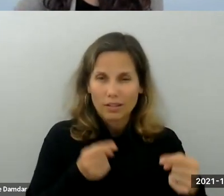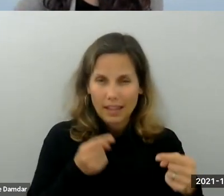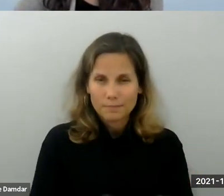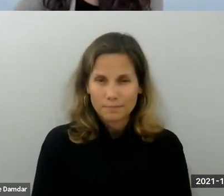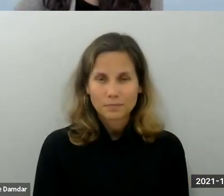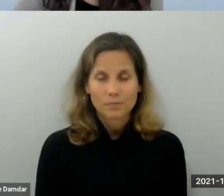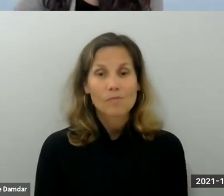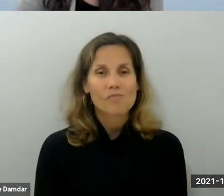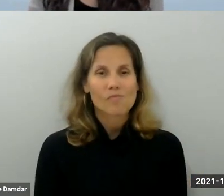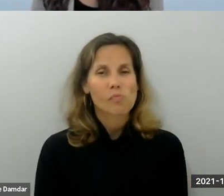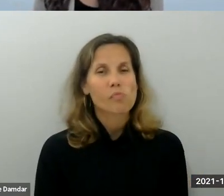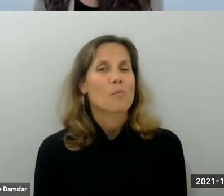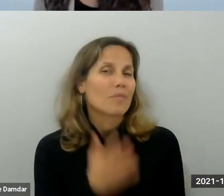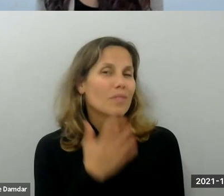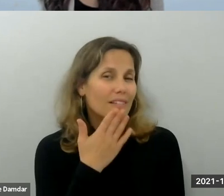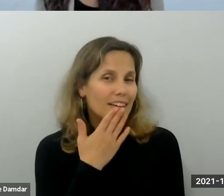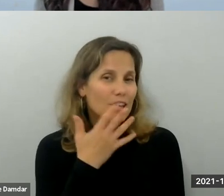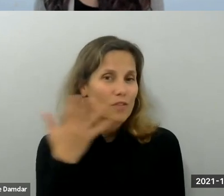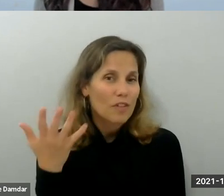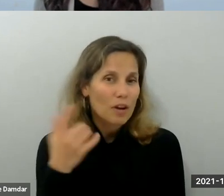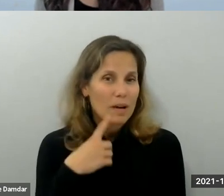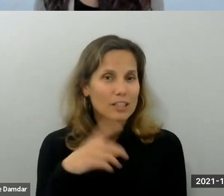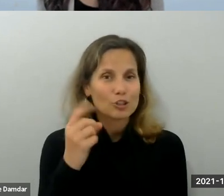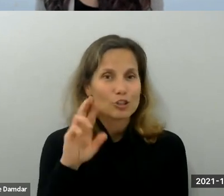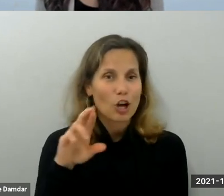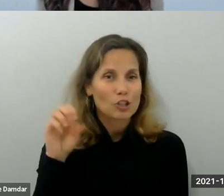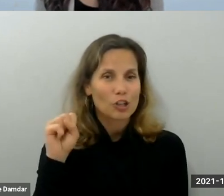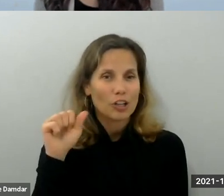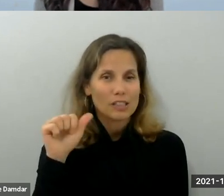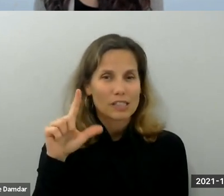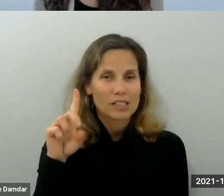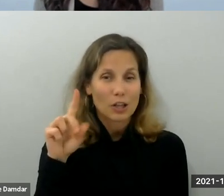Heidi Brown (she/her): Thank you very much, Dr tanya. Heidi Brown (she/her): and Lisa Saldana (she/her/hers): So much Heidi.